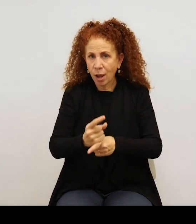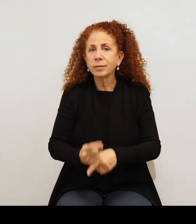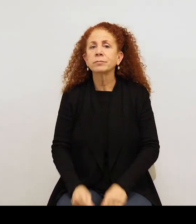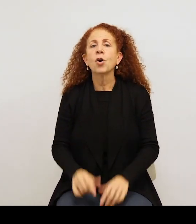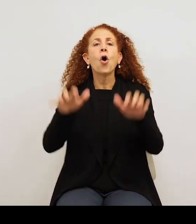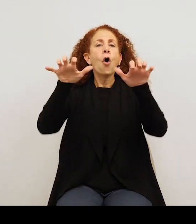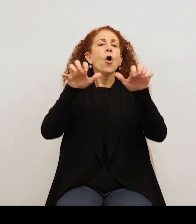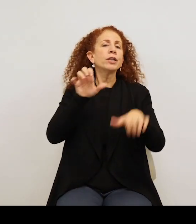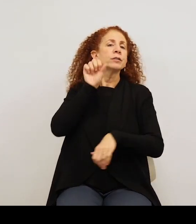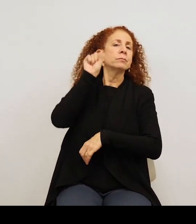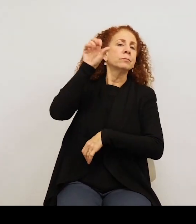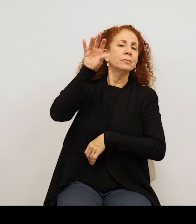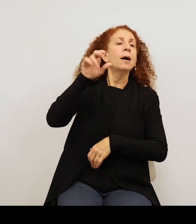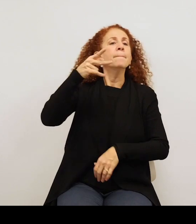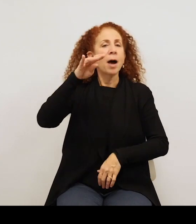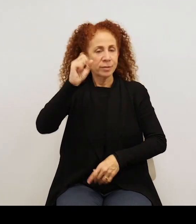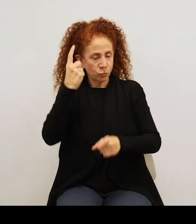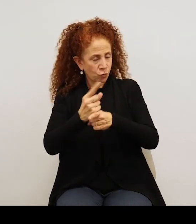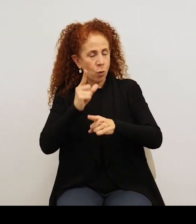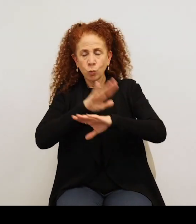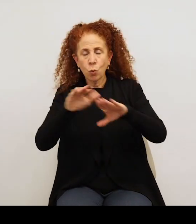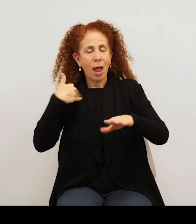Those we don't have in Germany.